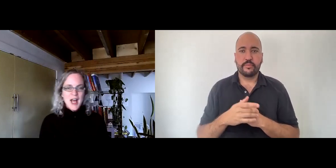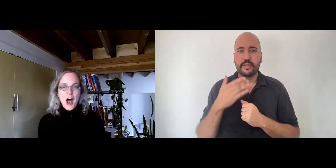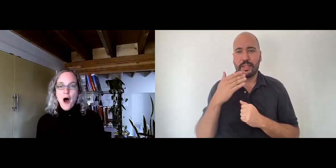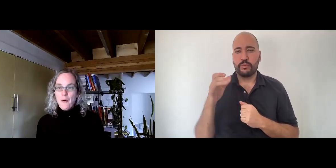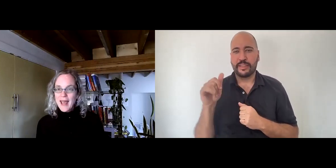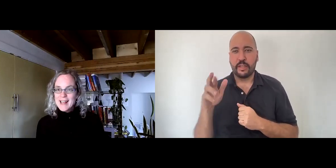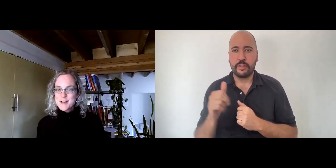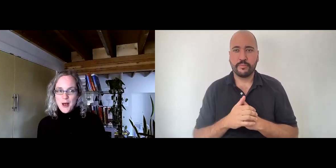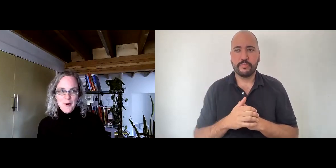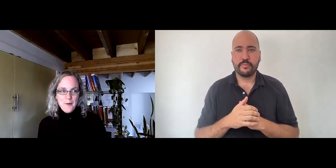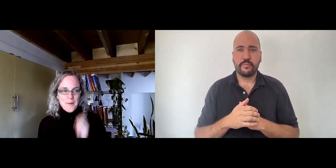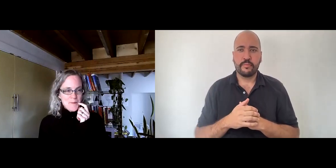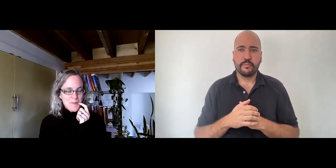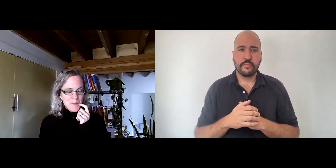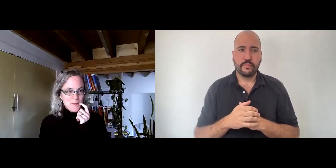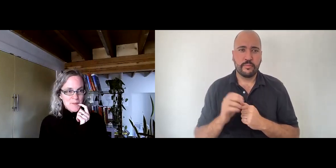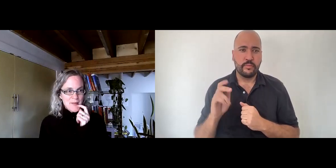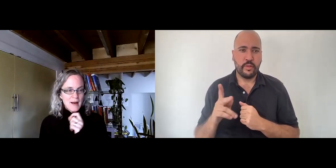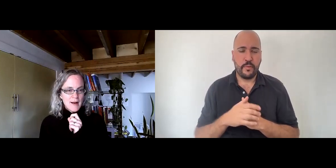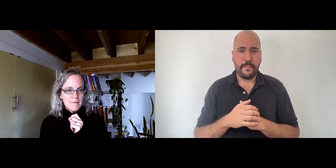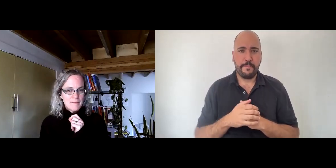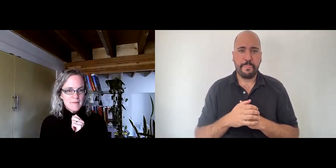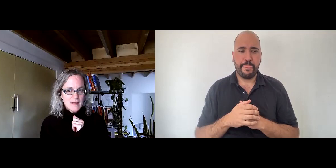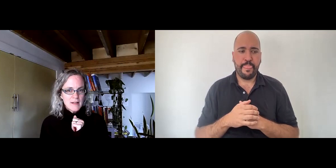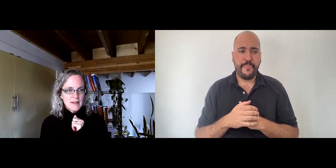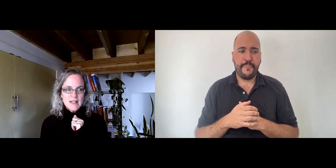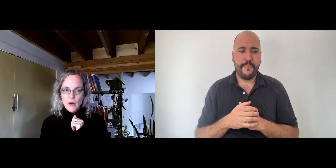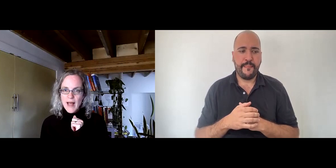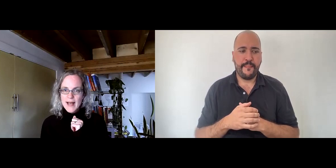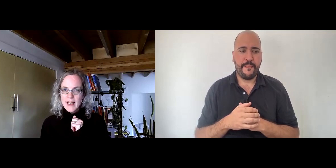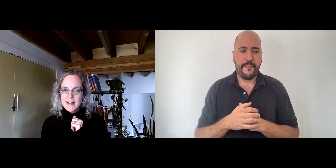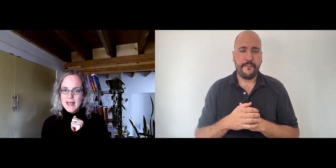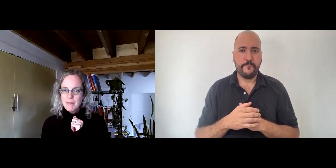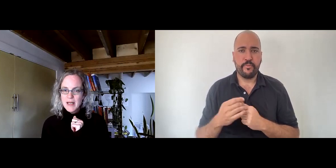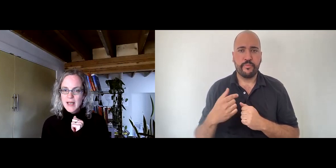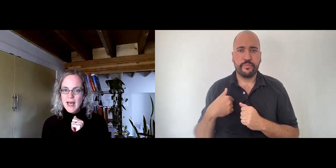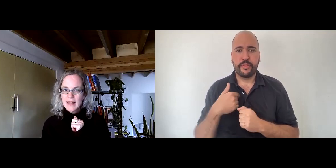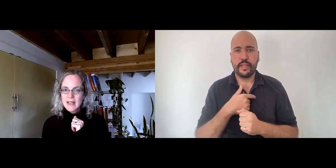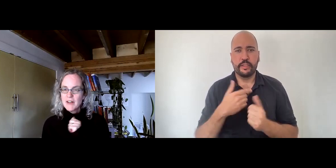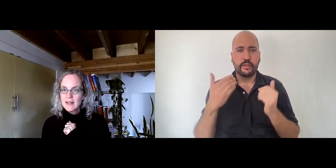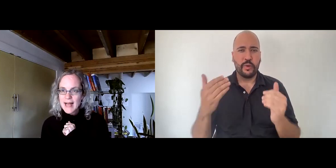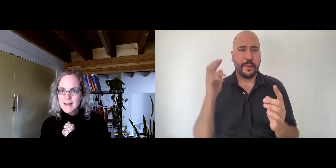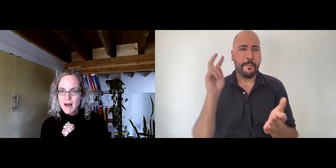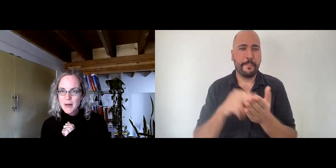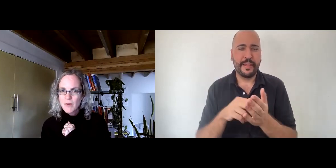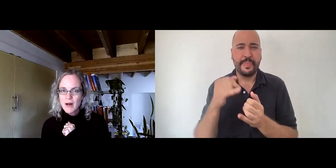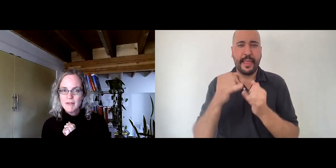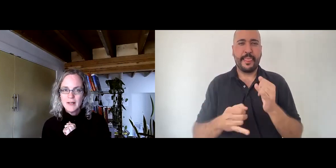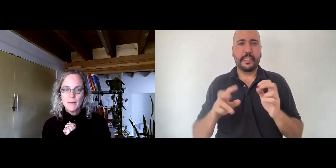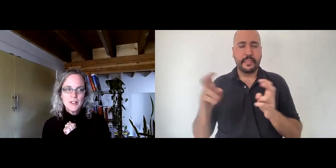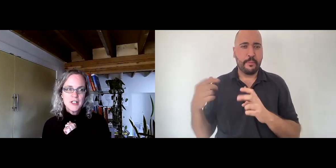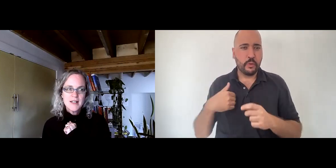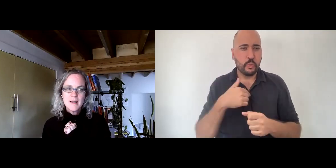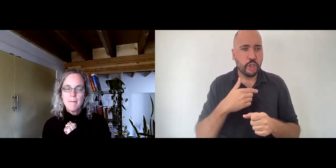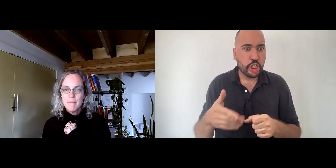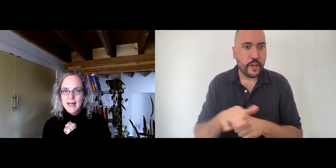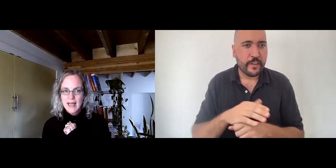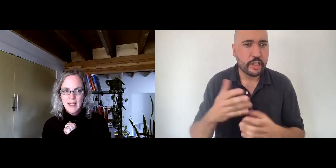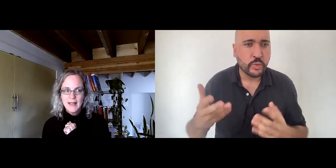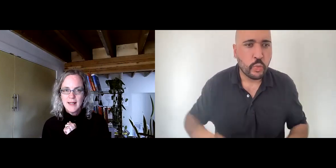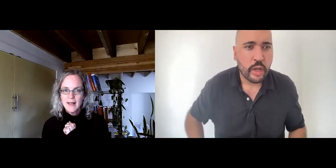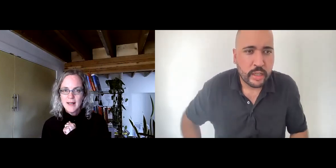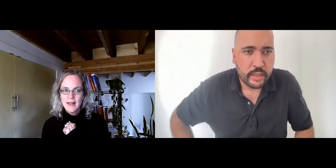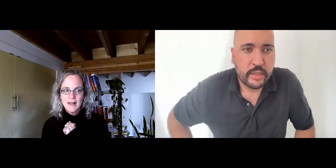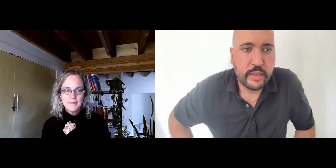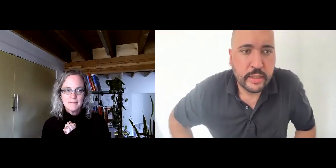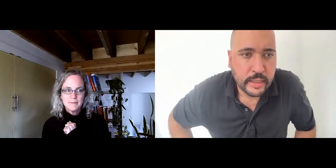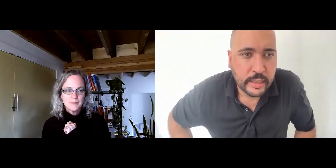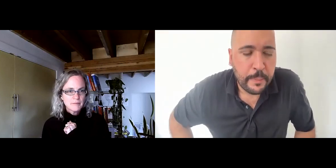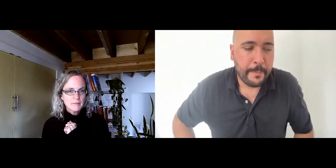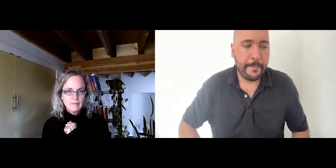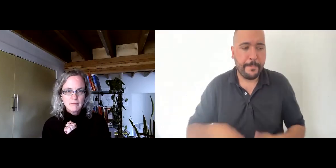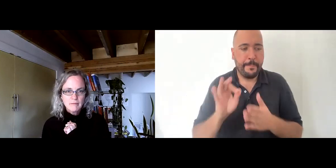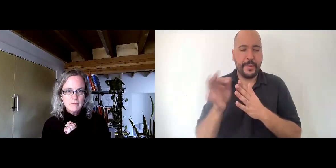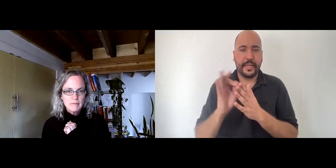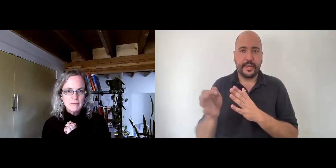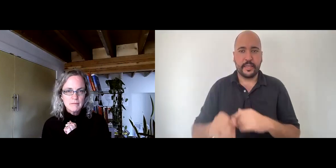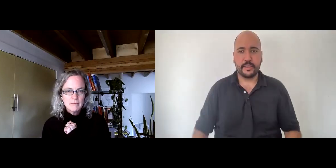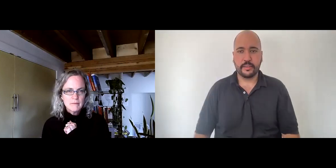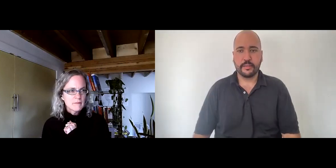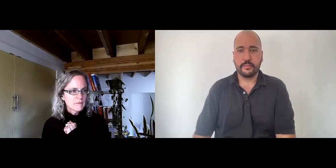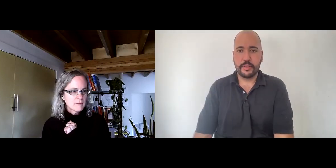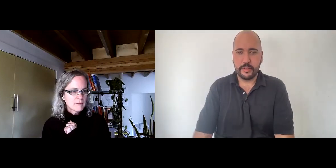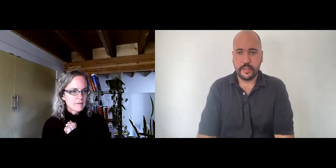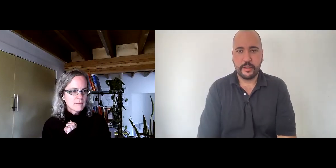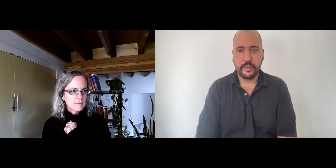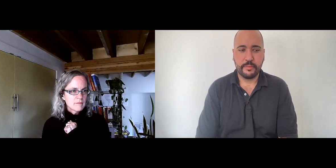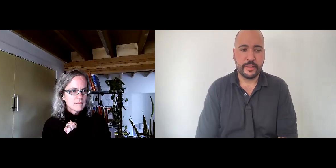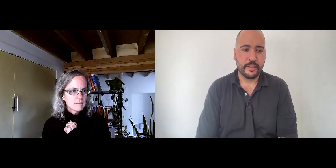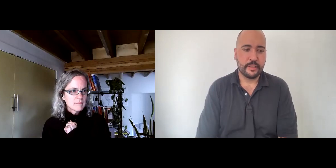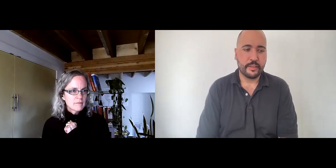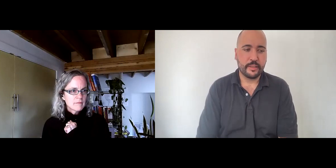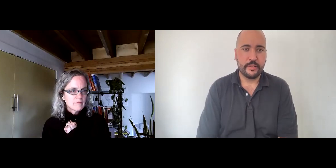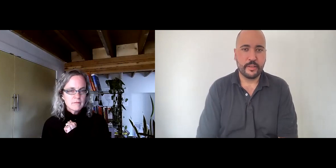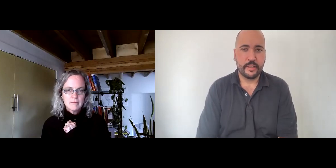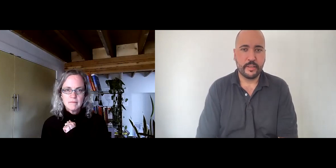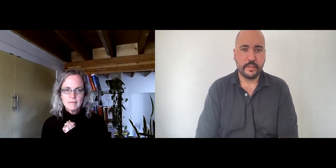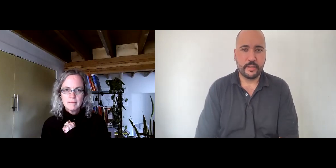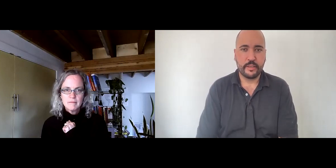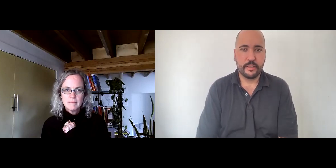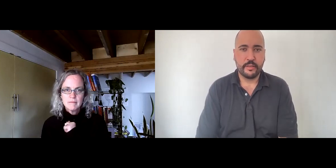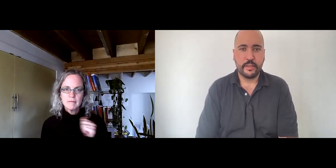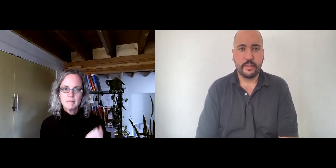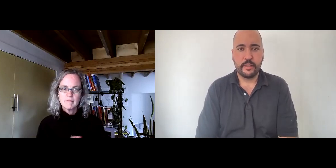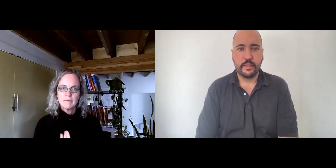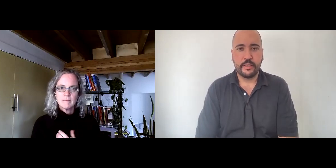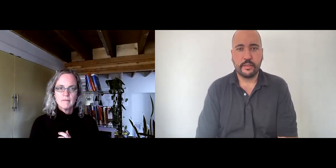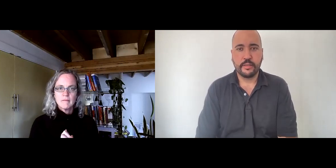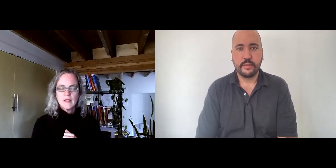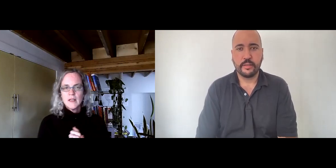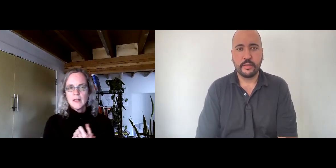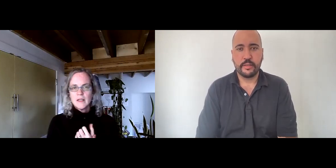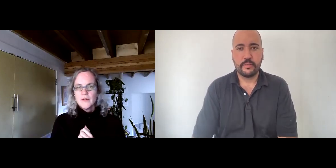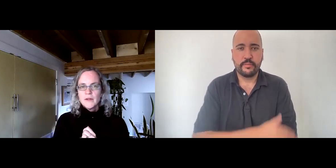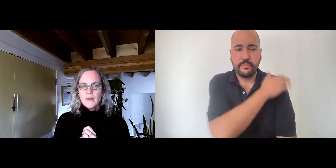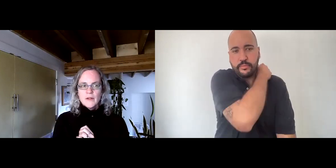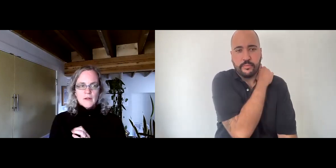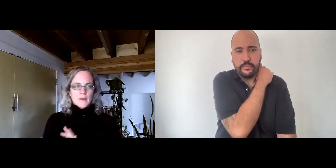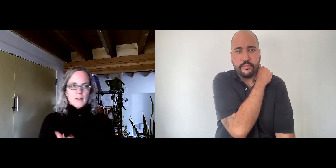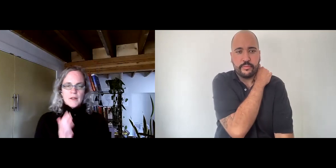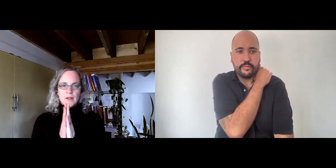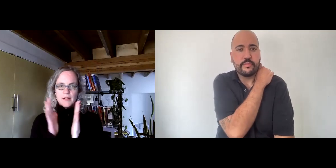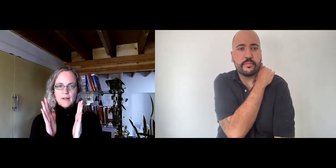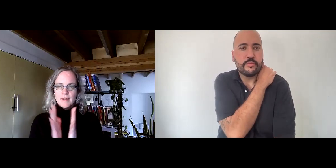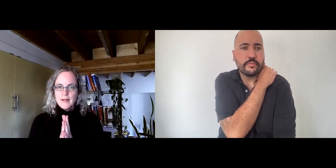Okay, so let's go ahead and take a peek at the very last topic we're covering, which is Medicaid.